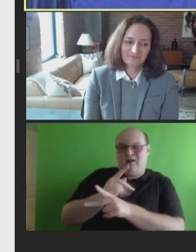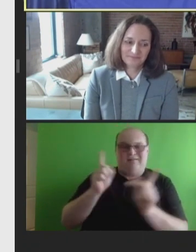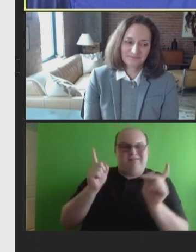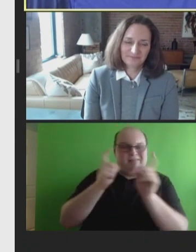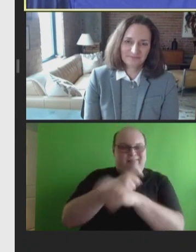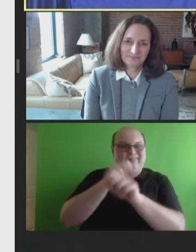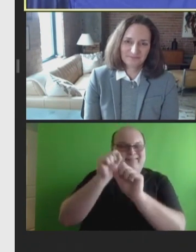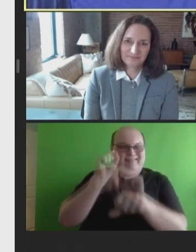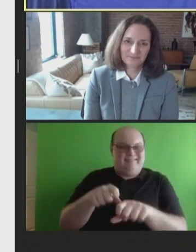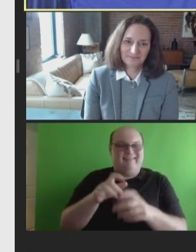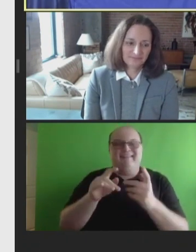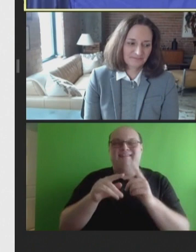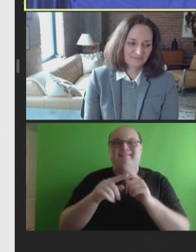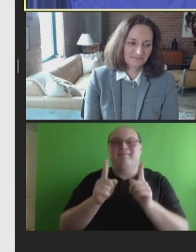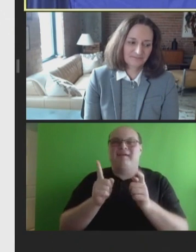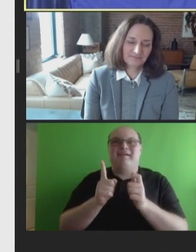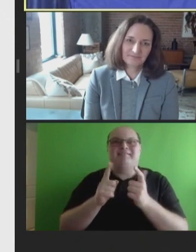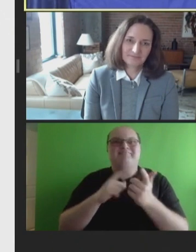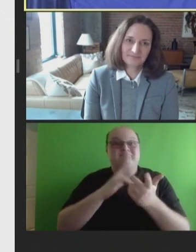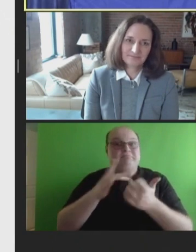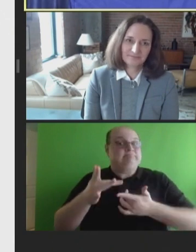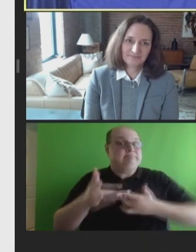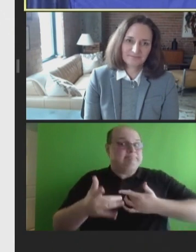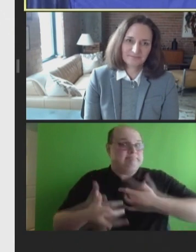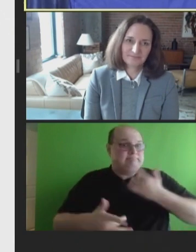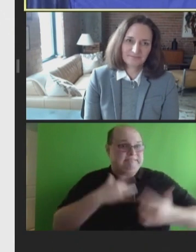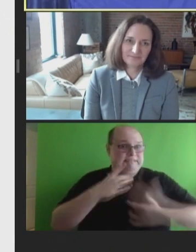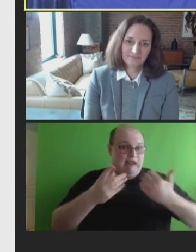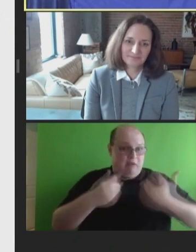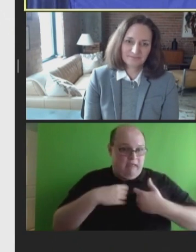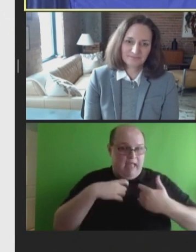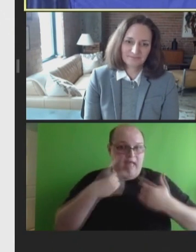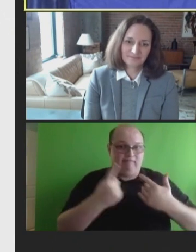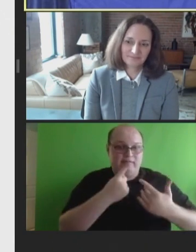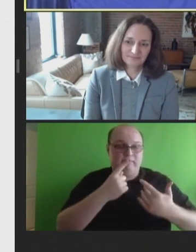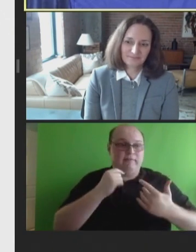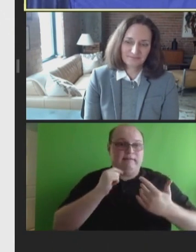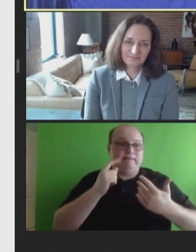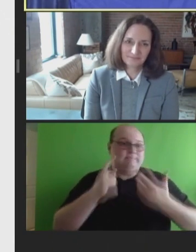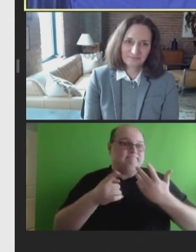you know, it's both exciting to have something that is, you know, different